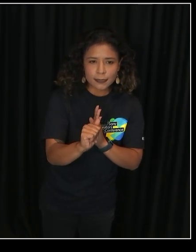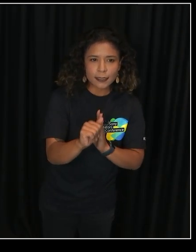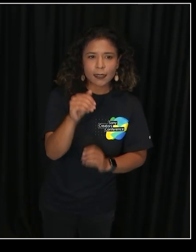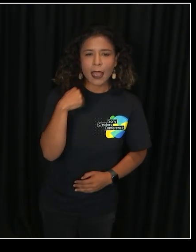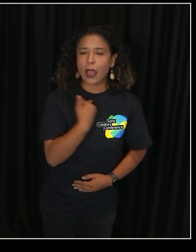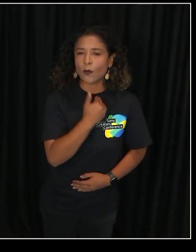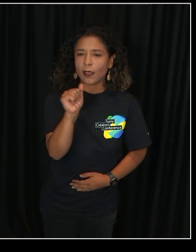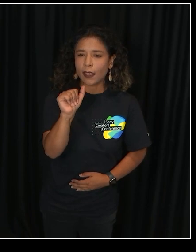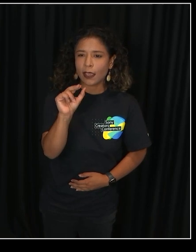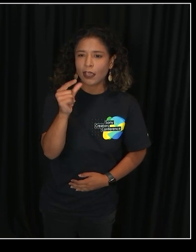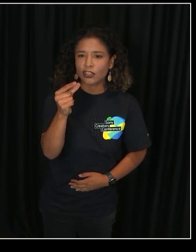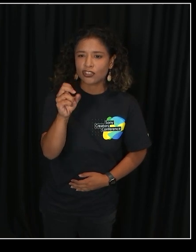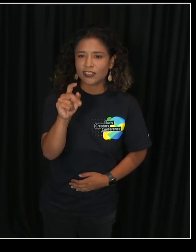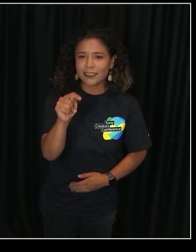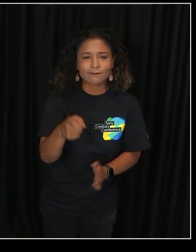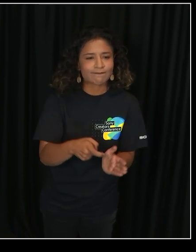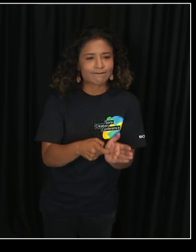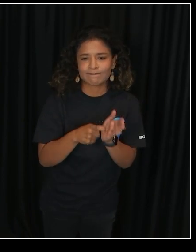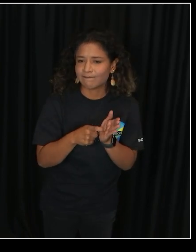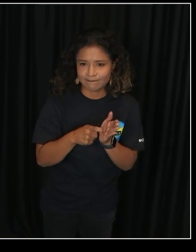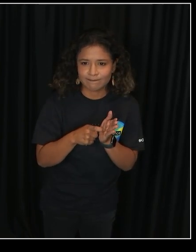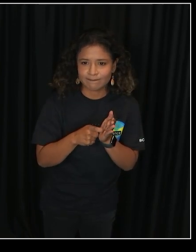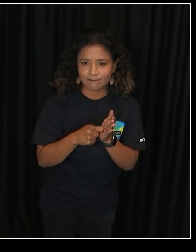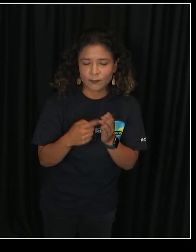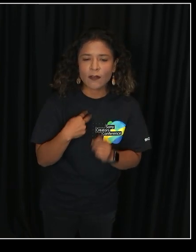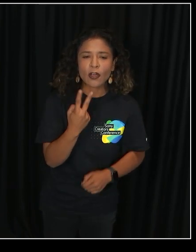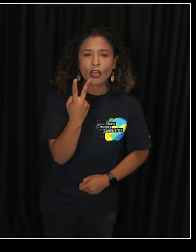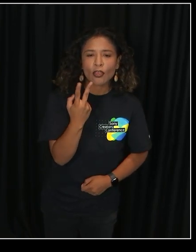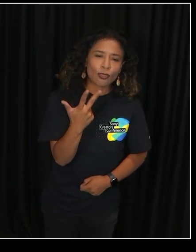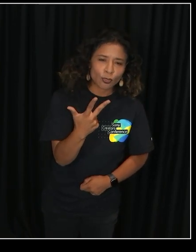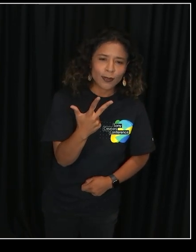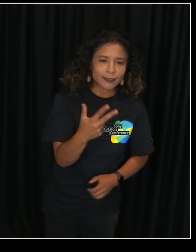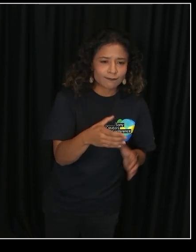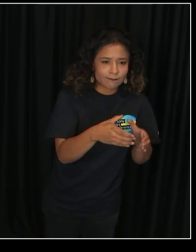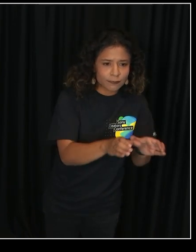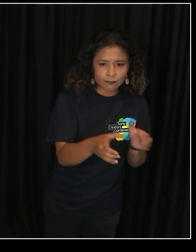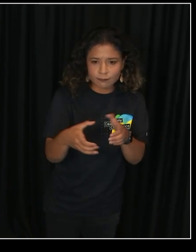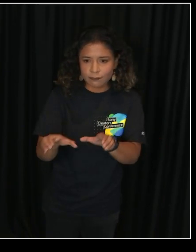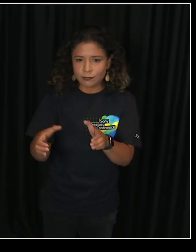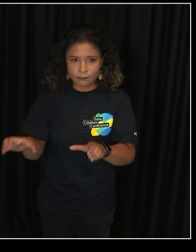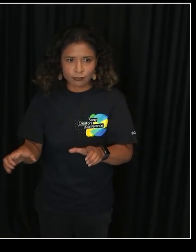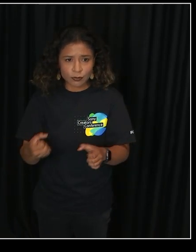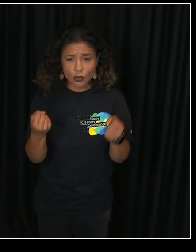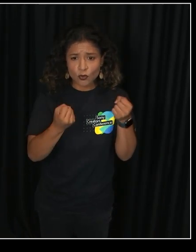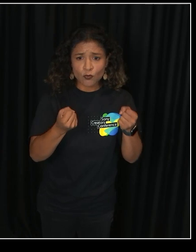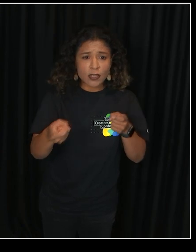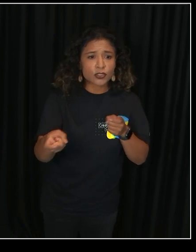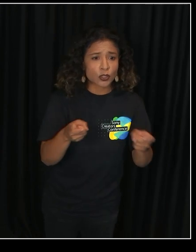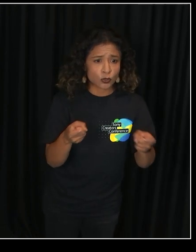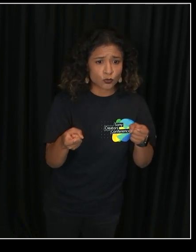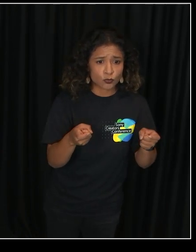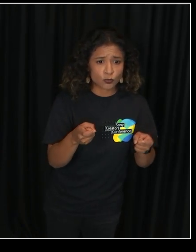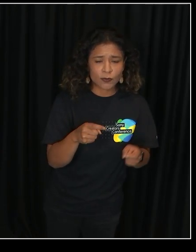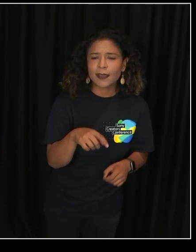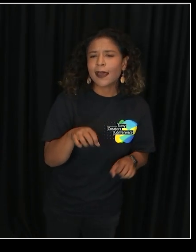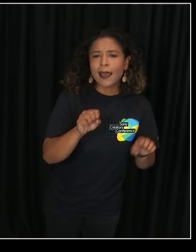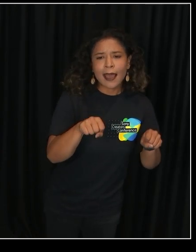and we broke that down into three categories. First is race car control. The agent had to be able to control this car at very high speeds,